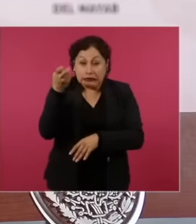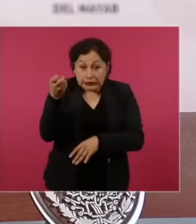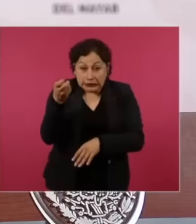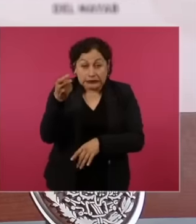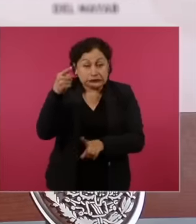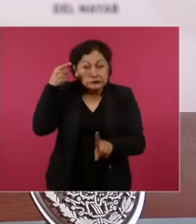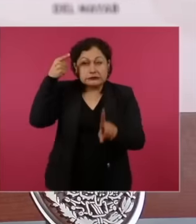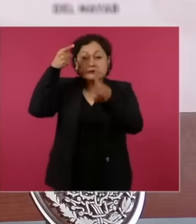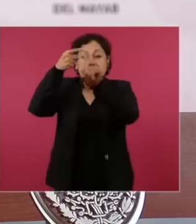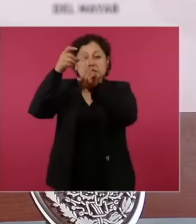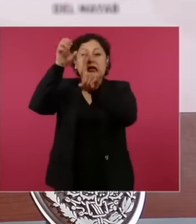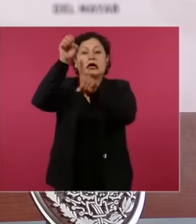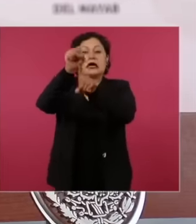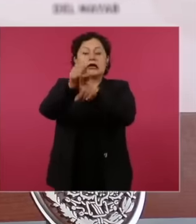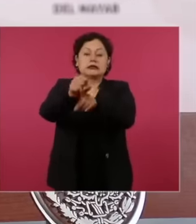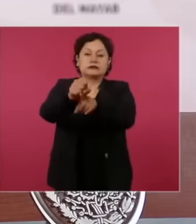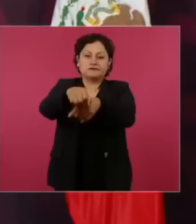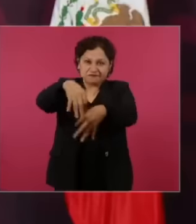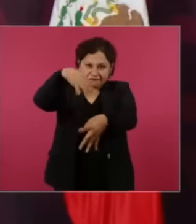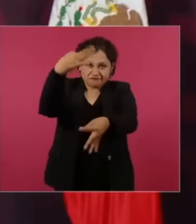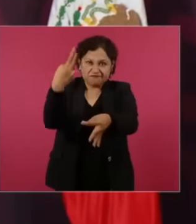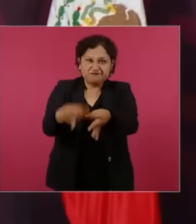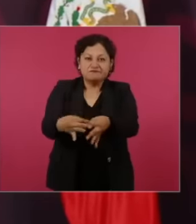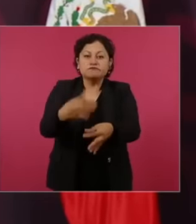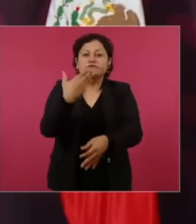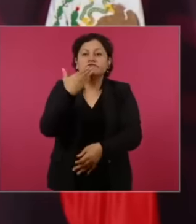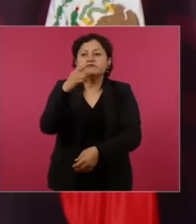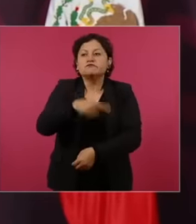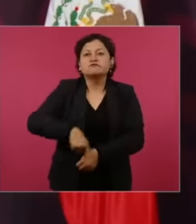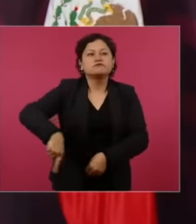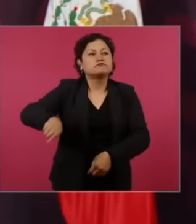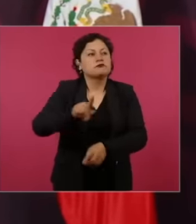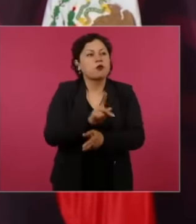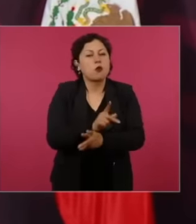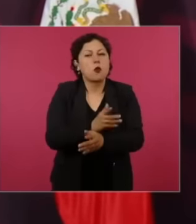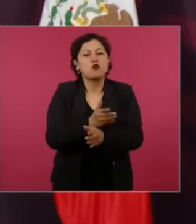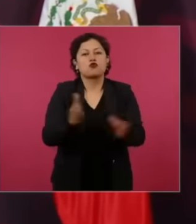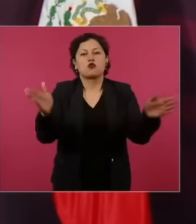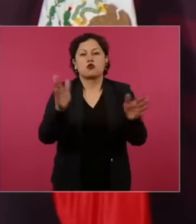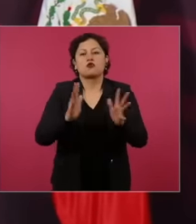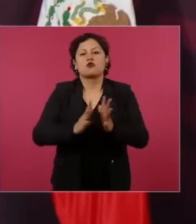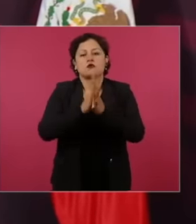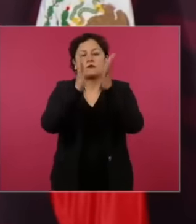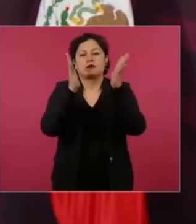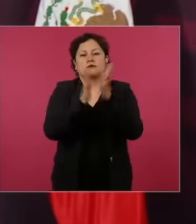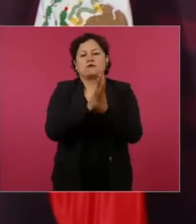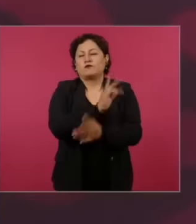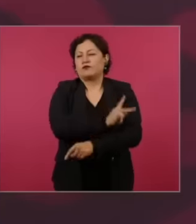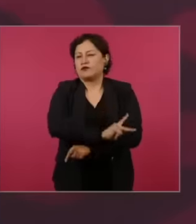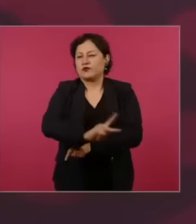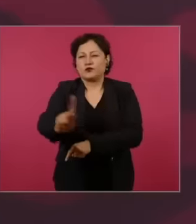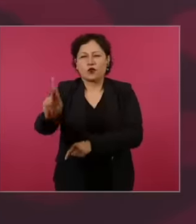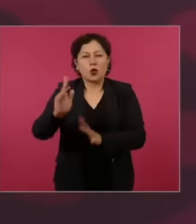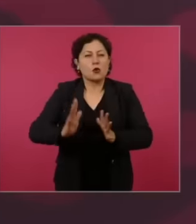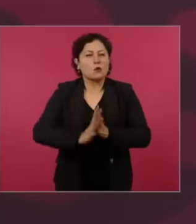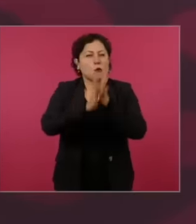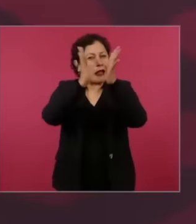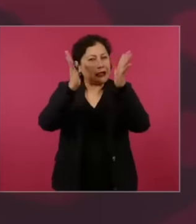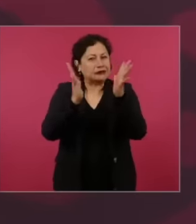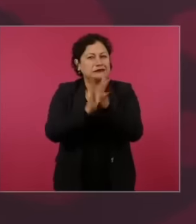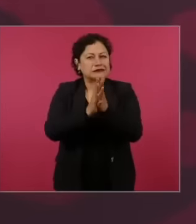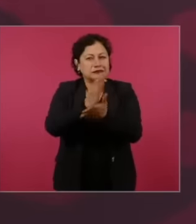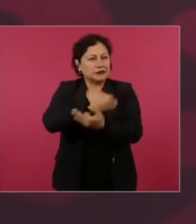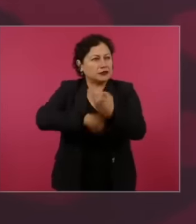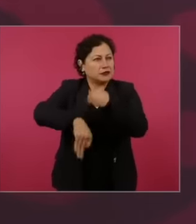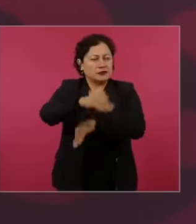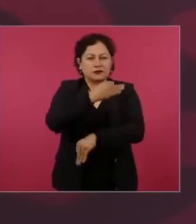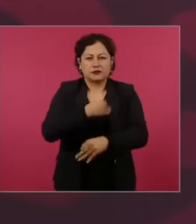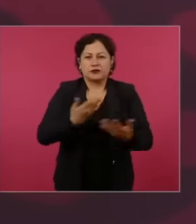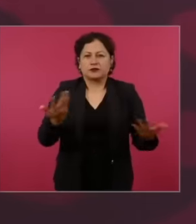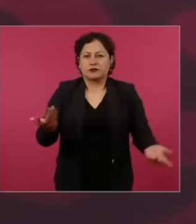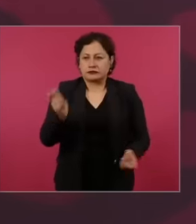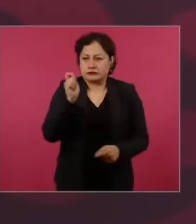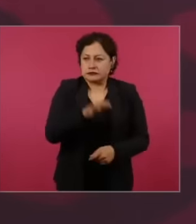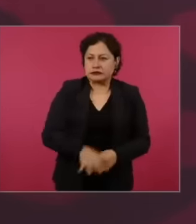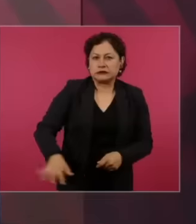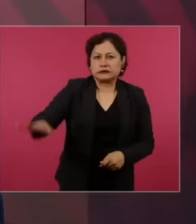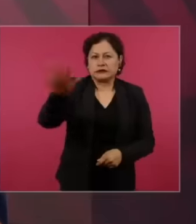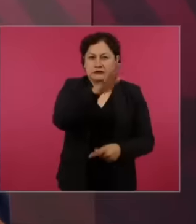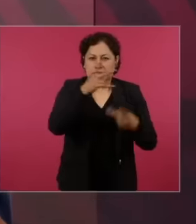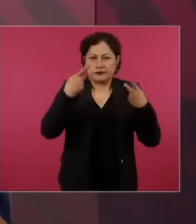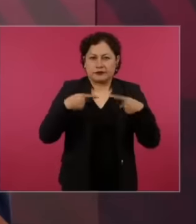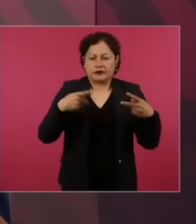that is the people I feel very proud Because there are 35 million